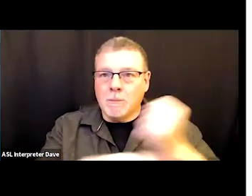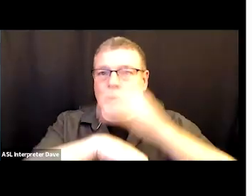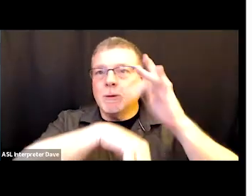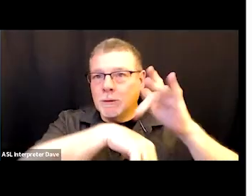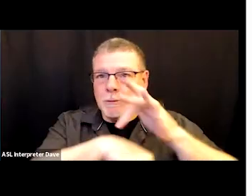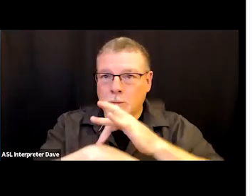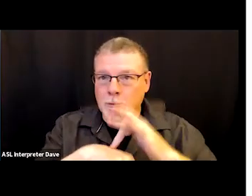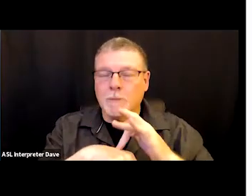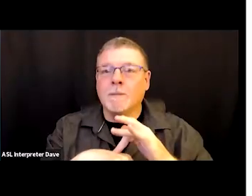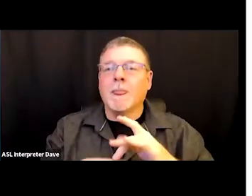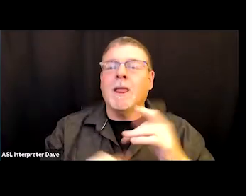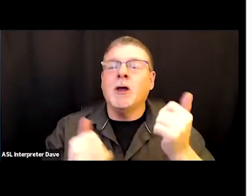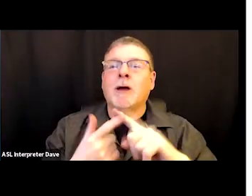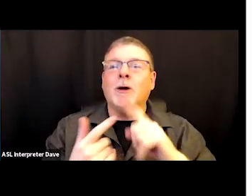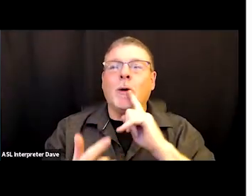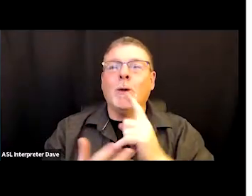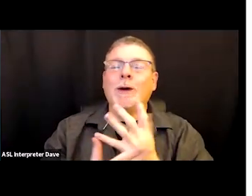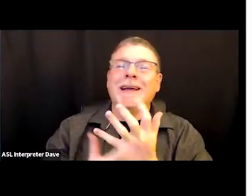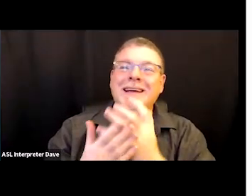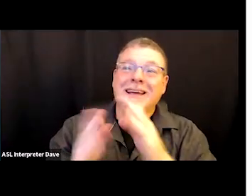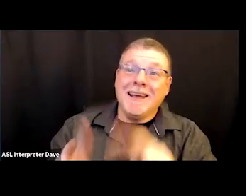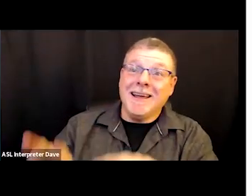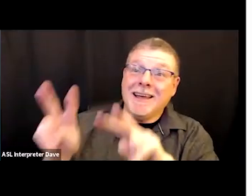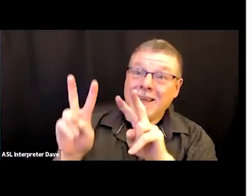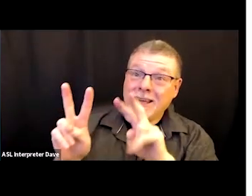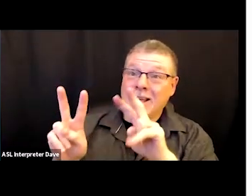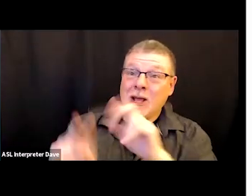is simply trying to appease perceived authority to avoid harm.